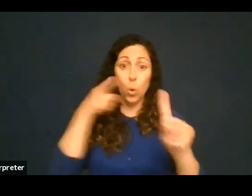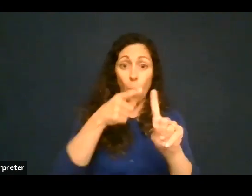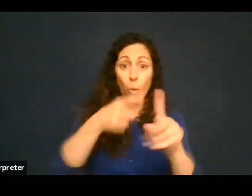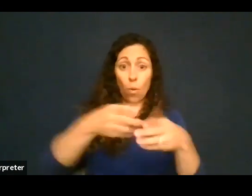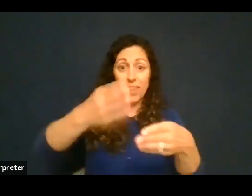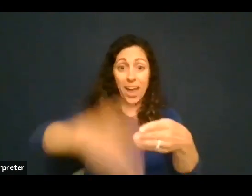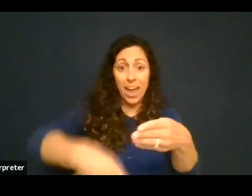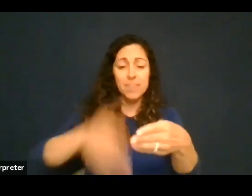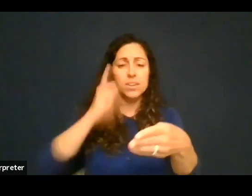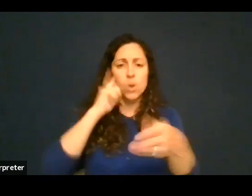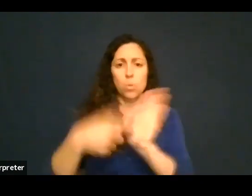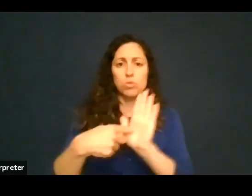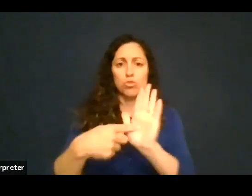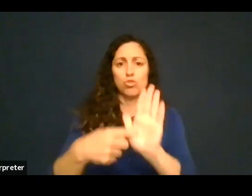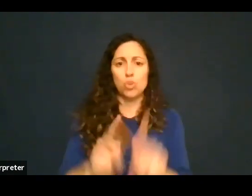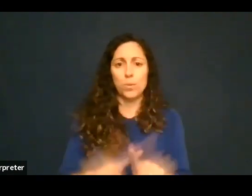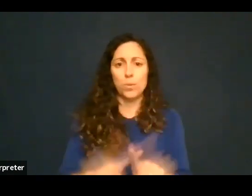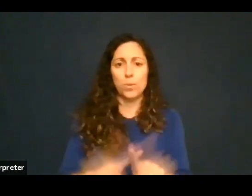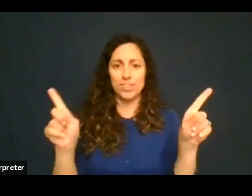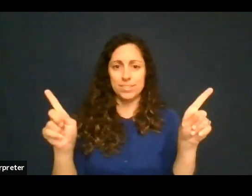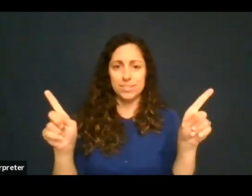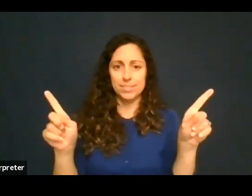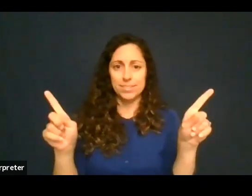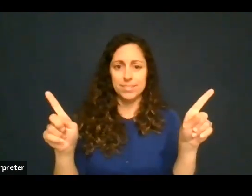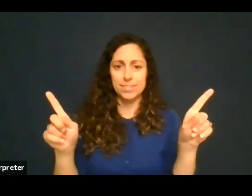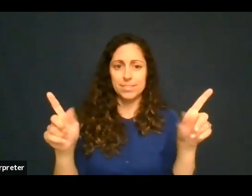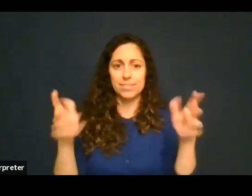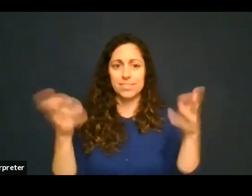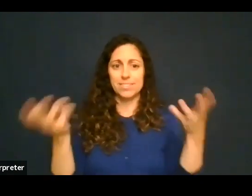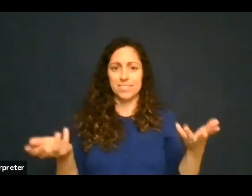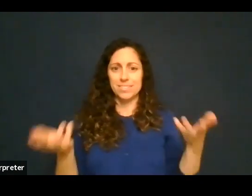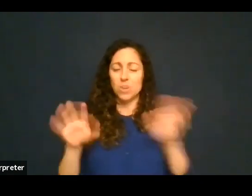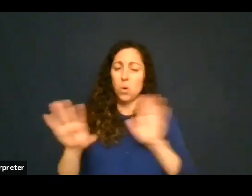of the clinical trial. So picking the right measurement to use in a clinical trial